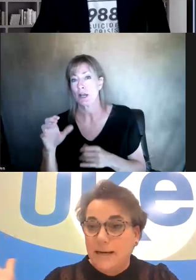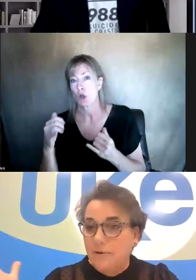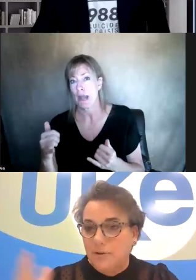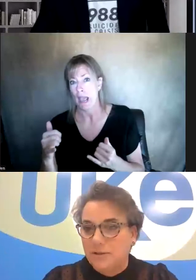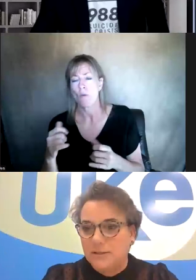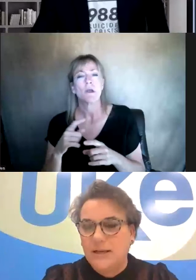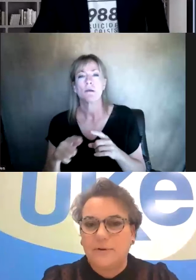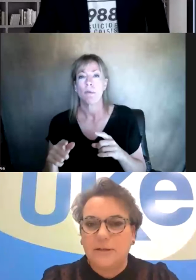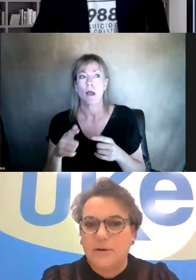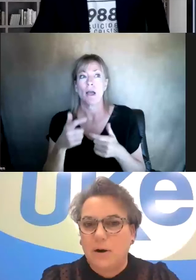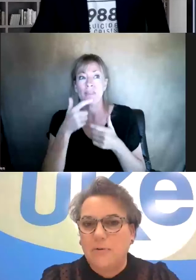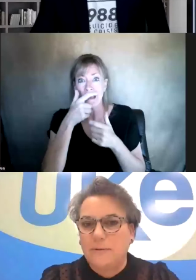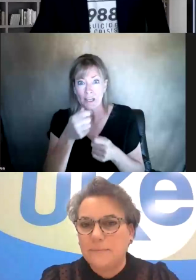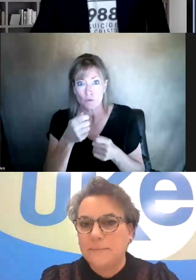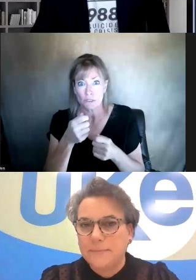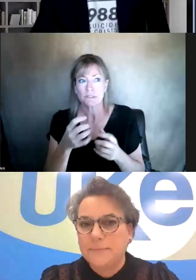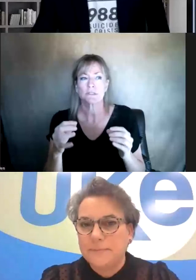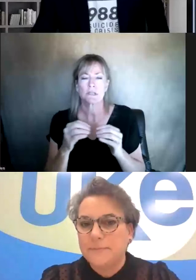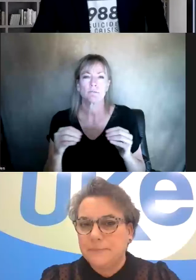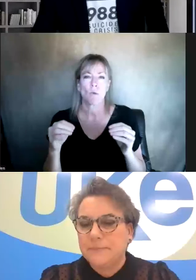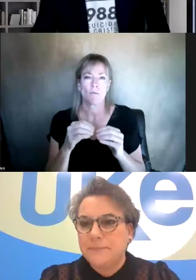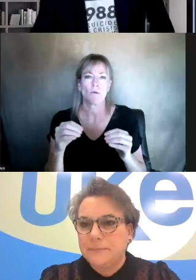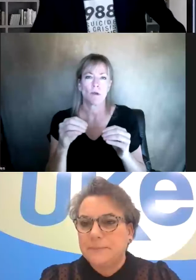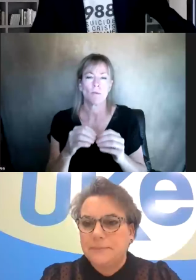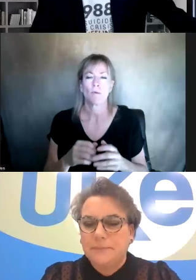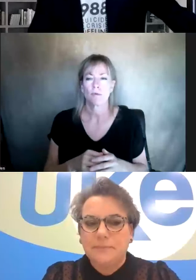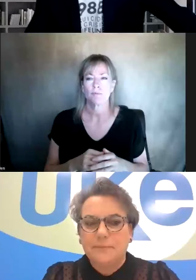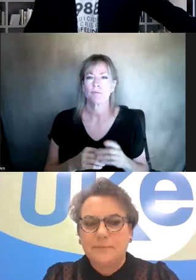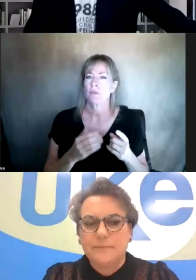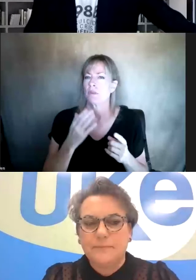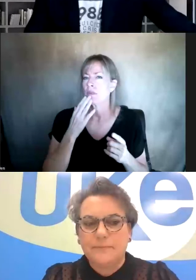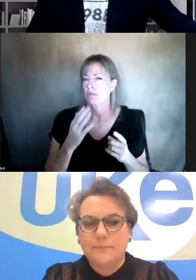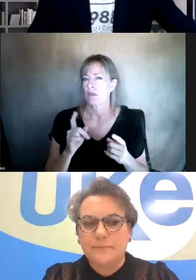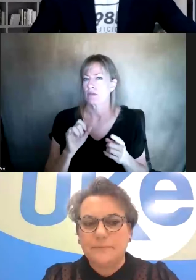THAT INTEREST IS DEFINITELY GROWING. >>: THANK YOU SO MUCH. WE ARE GOING TO KEEP